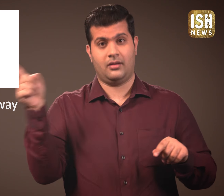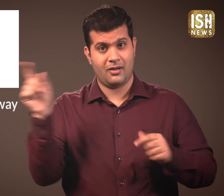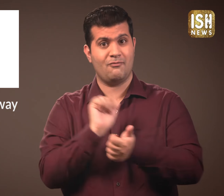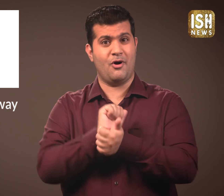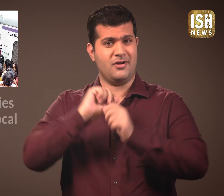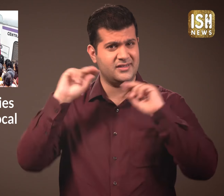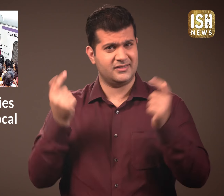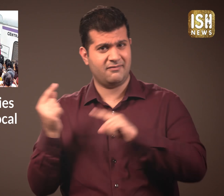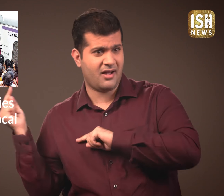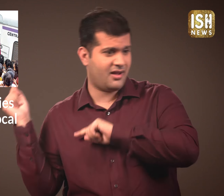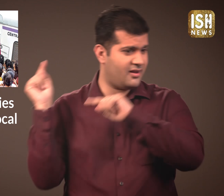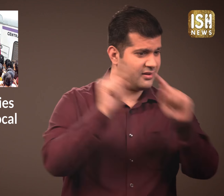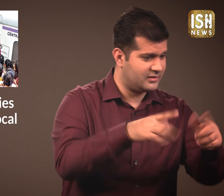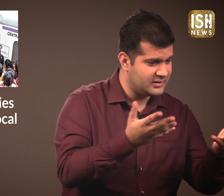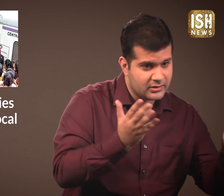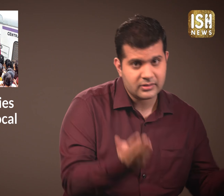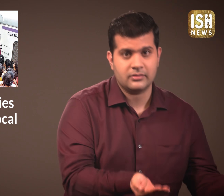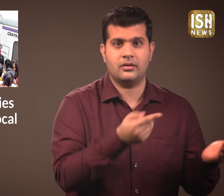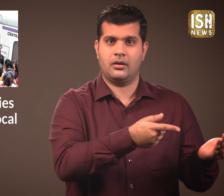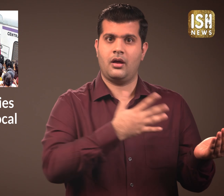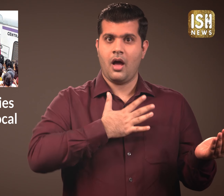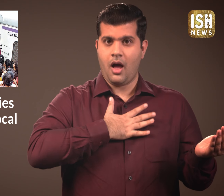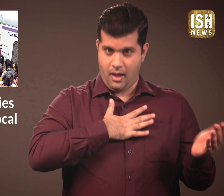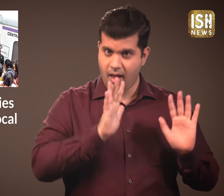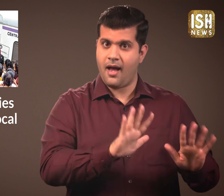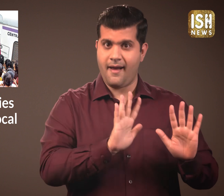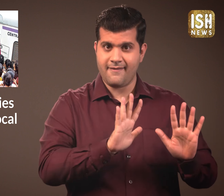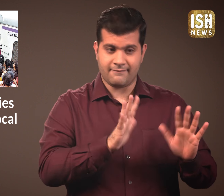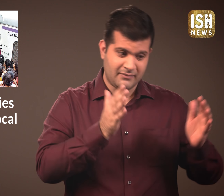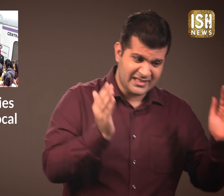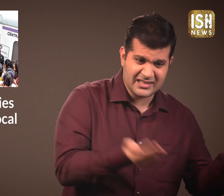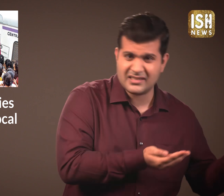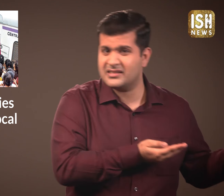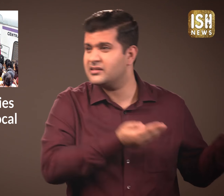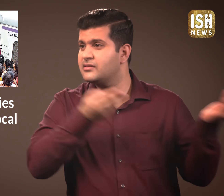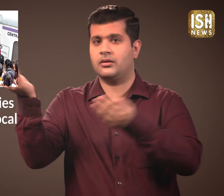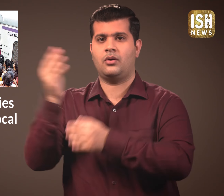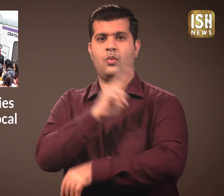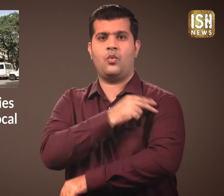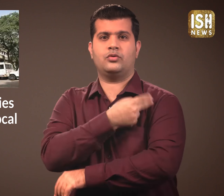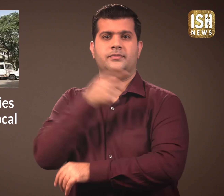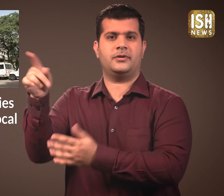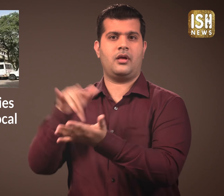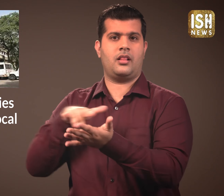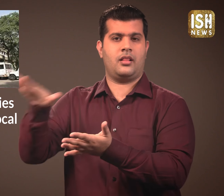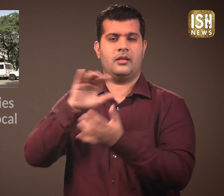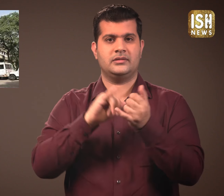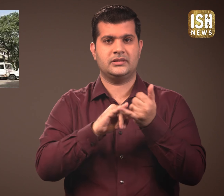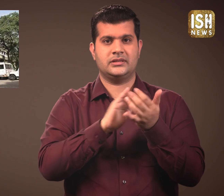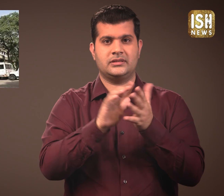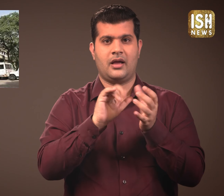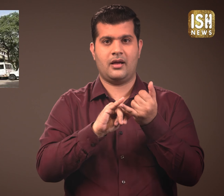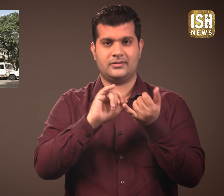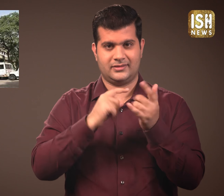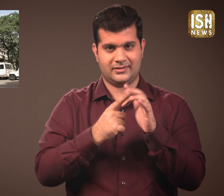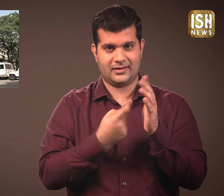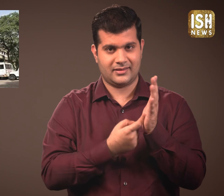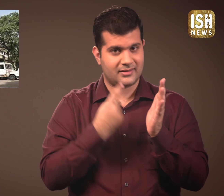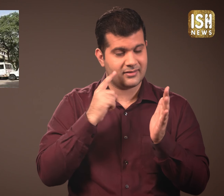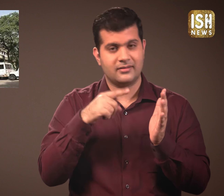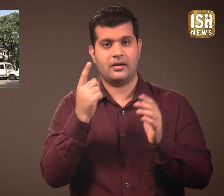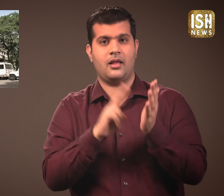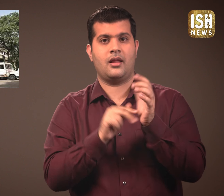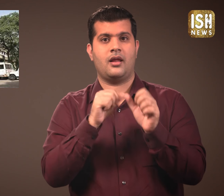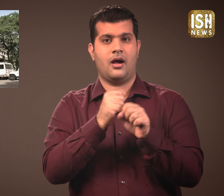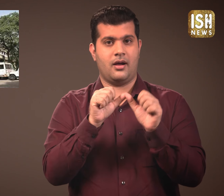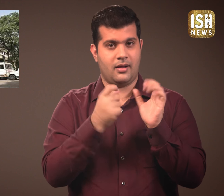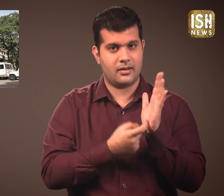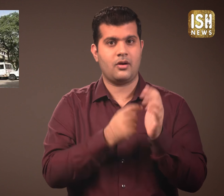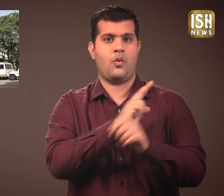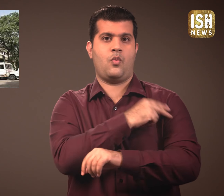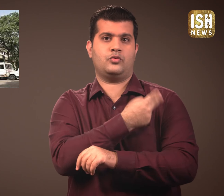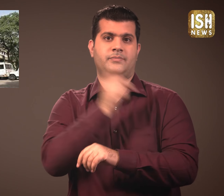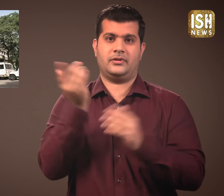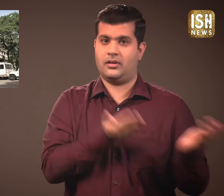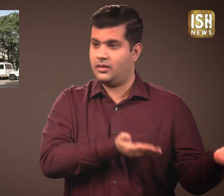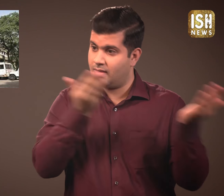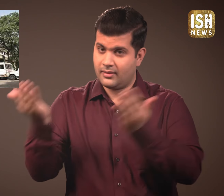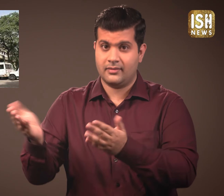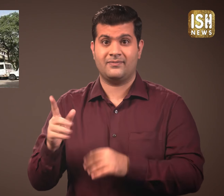The police rushed to the spot and found that she was alive. She was taken to Shastri Nagar hospital.